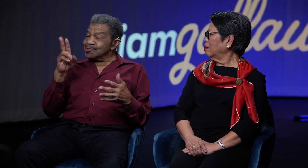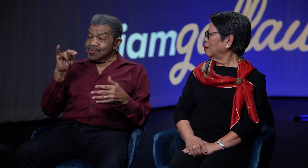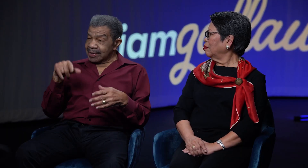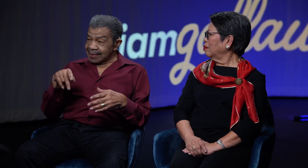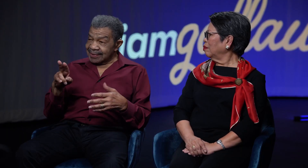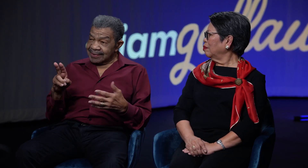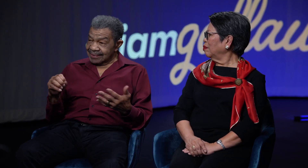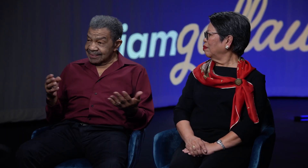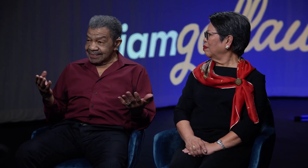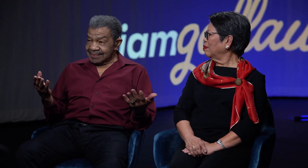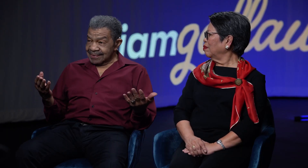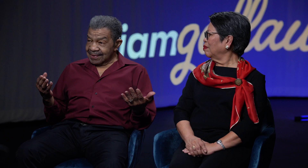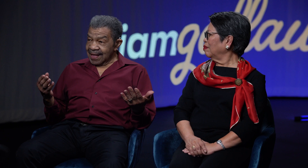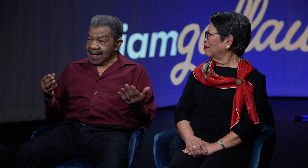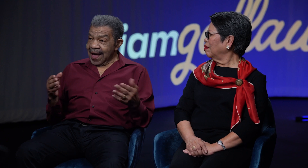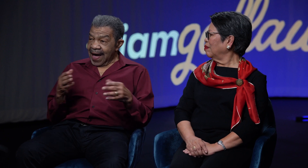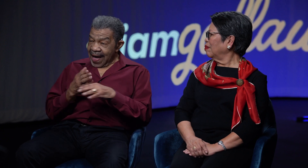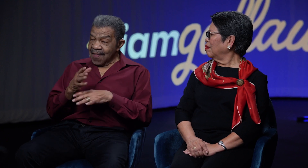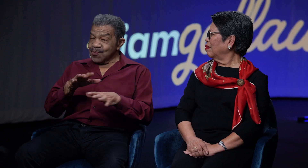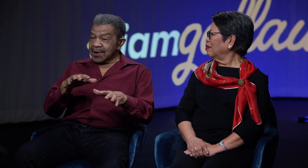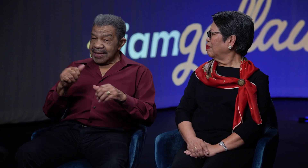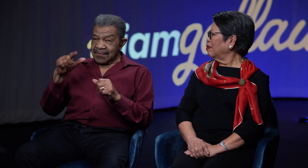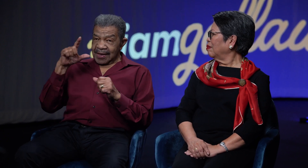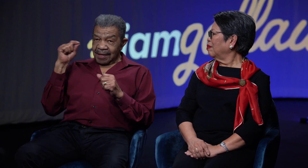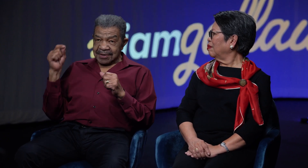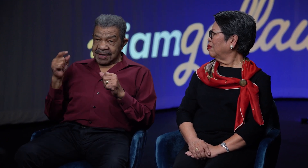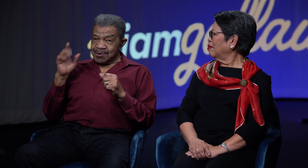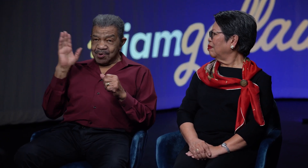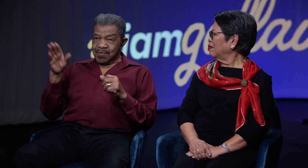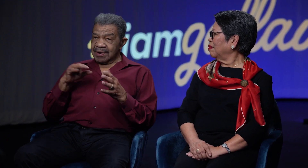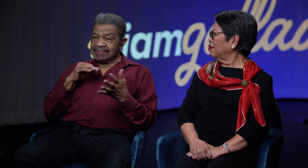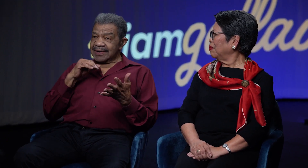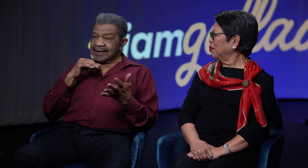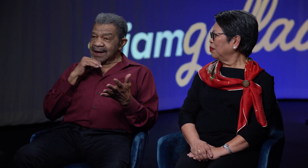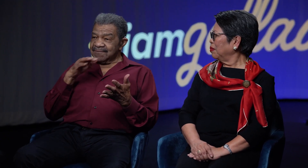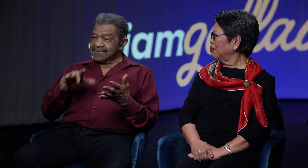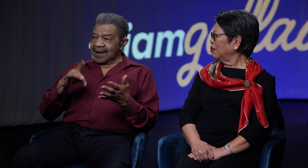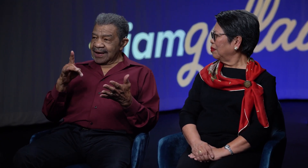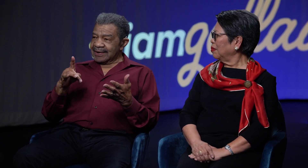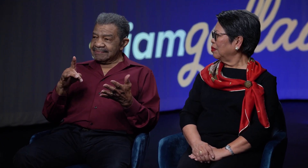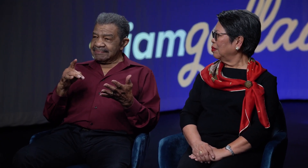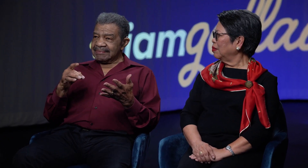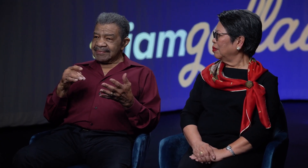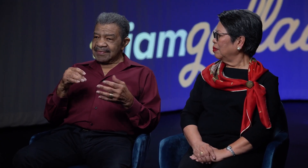They're unique. After you leave Gallaudet, you won’t find